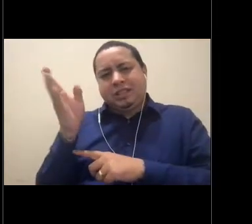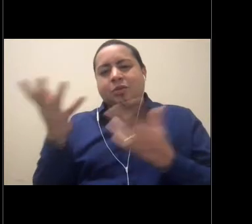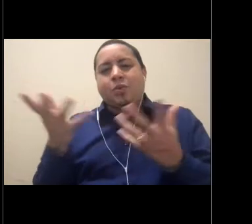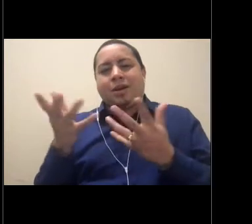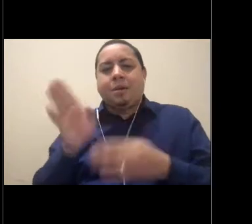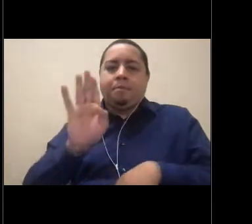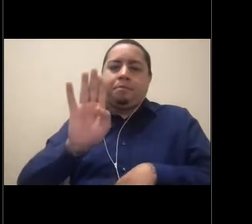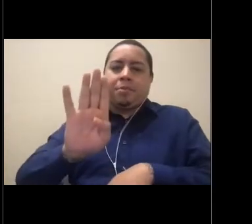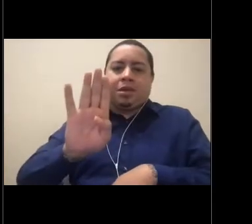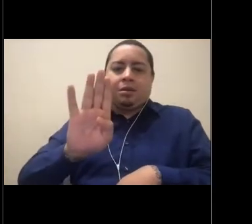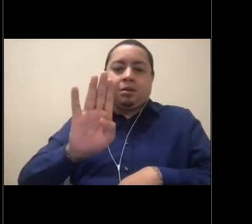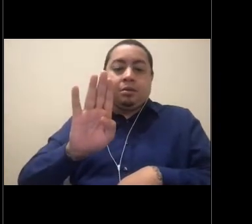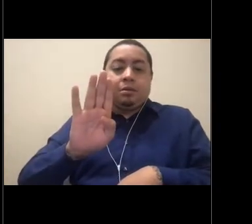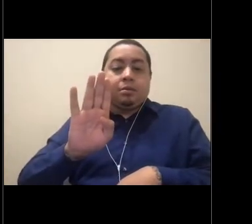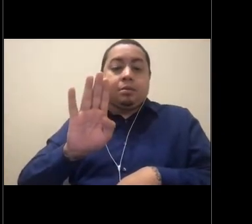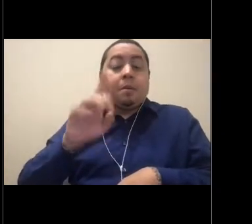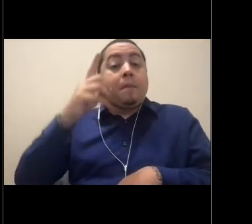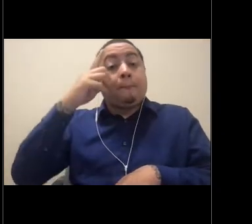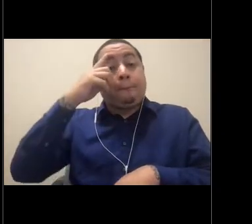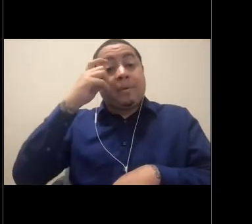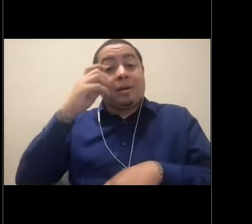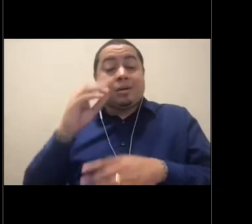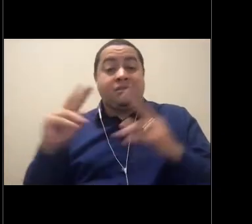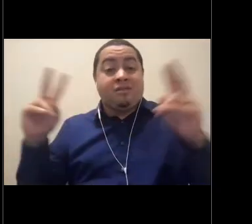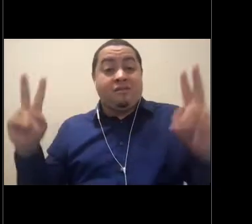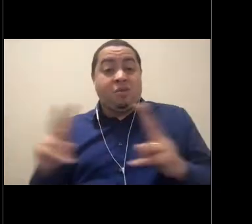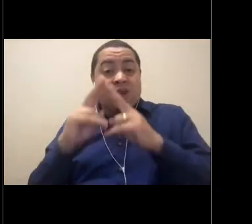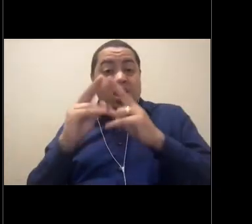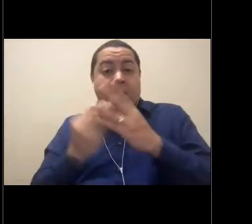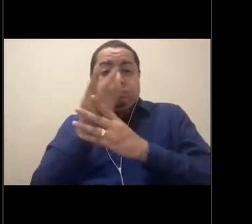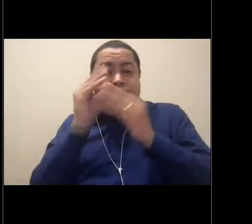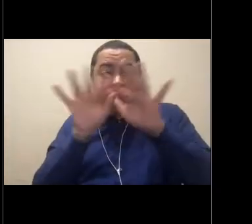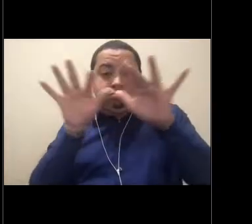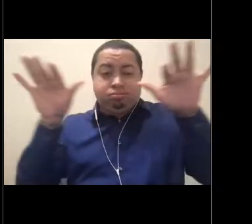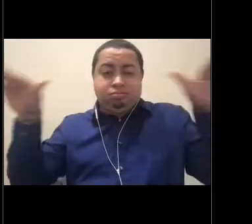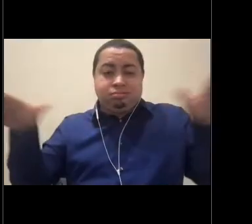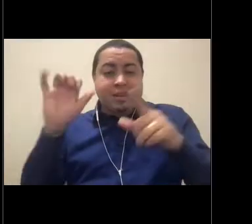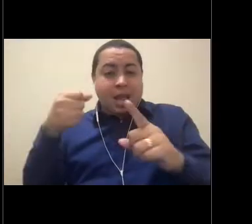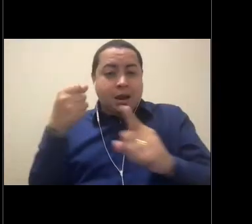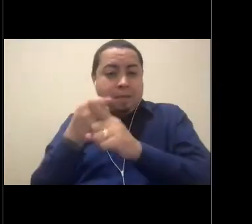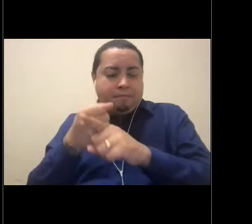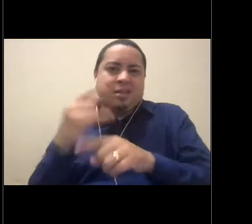Volcanic ash is dangerous for airplanes. Did you know that if a plane flew through